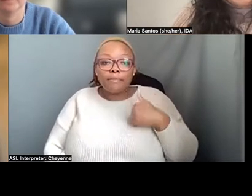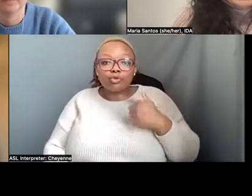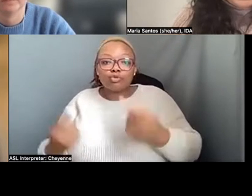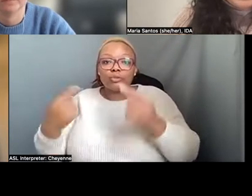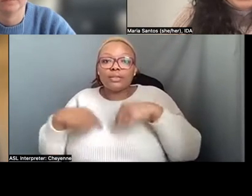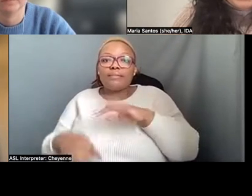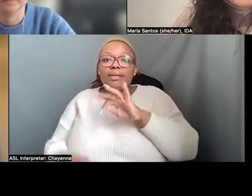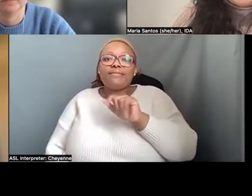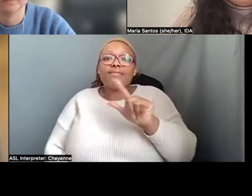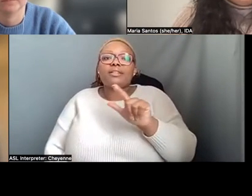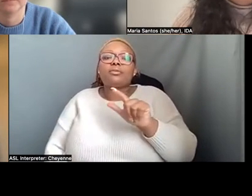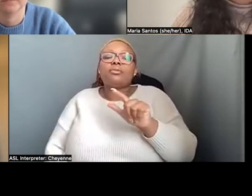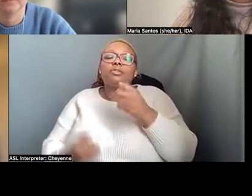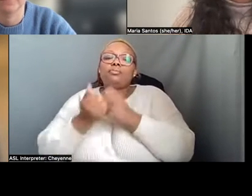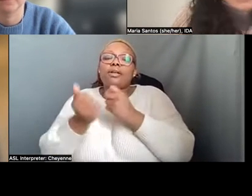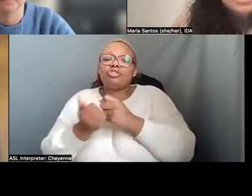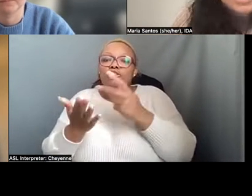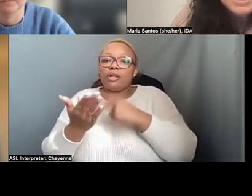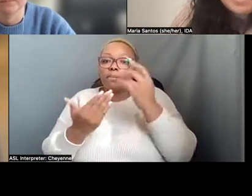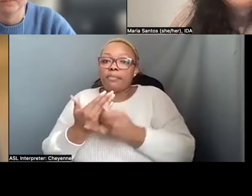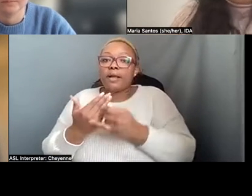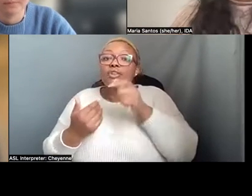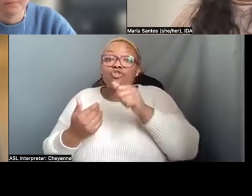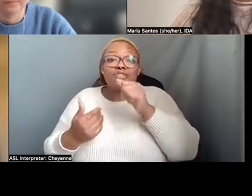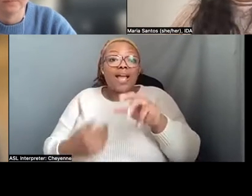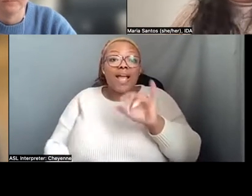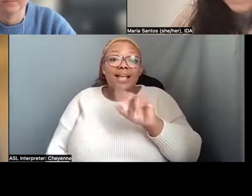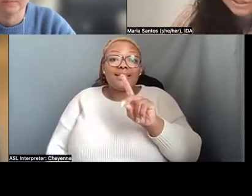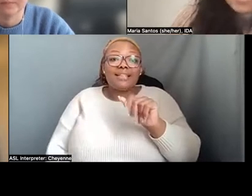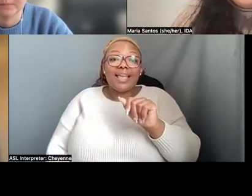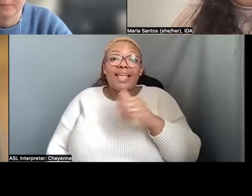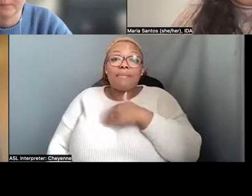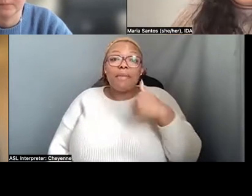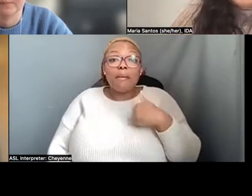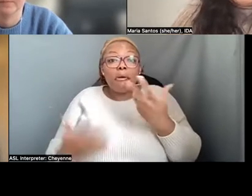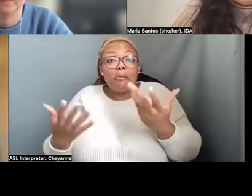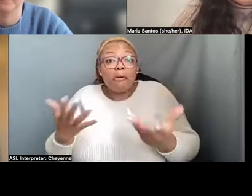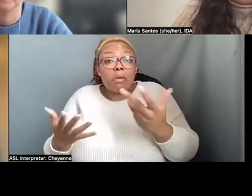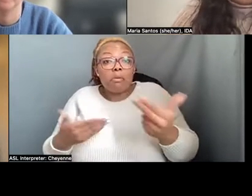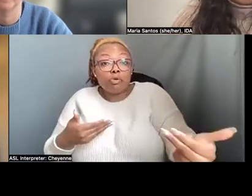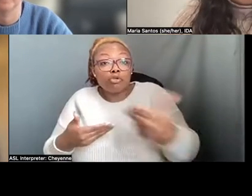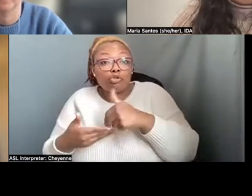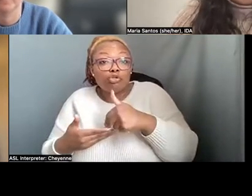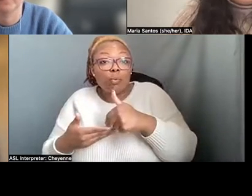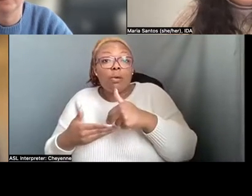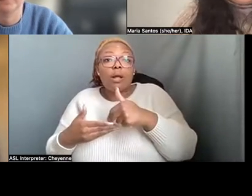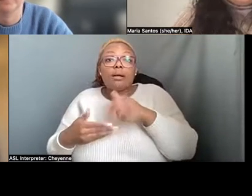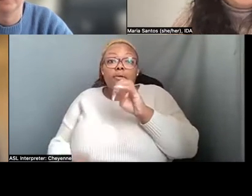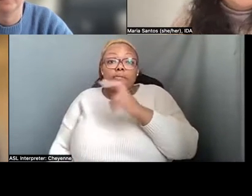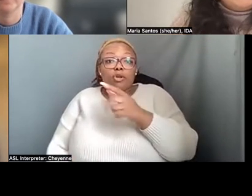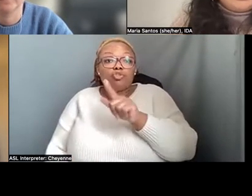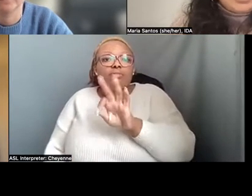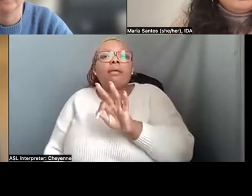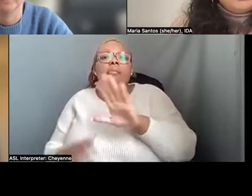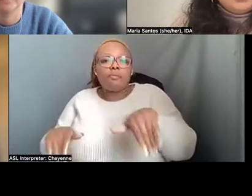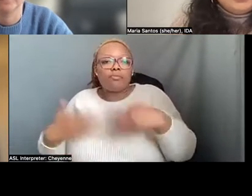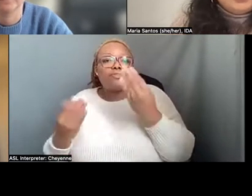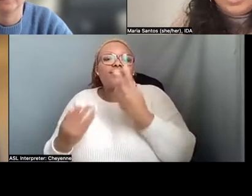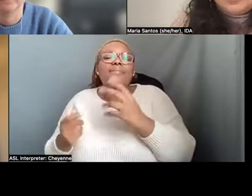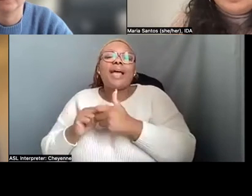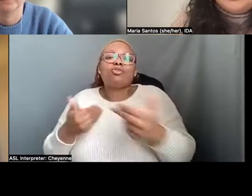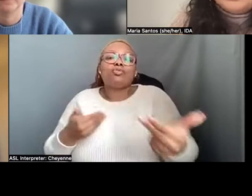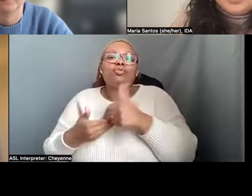If you are not an IDA member, but you would like to join that session, there's information on how to